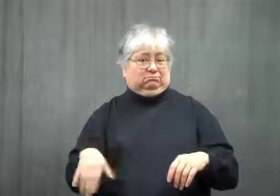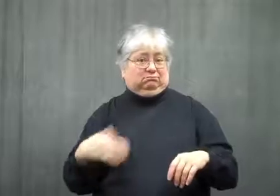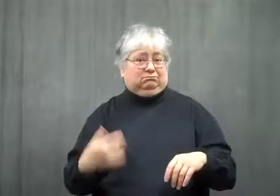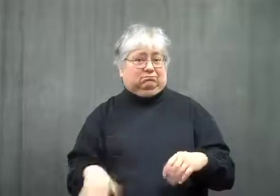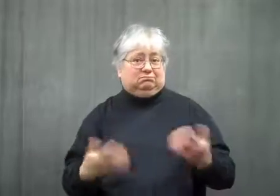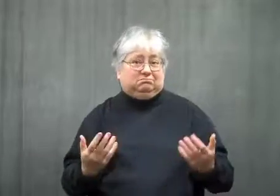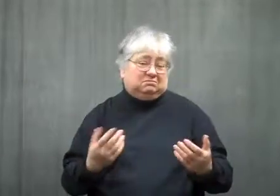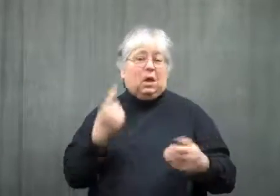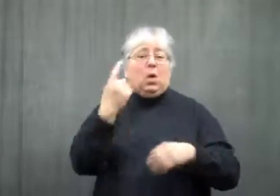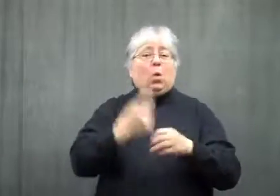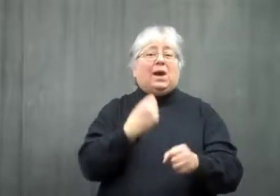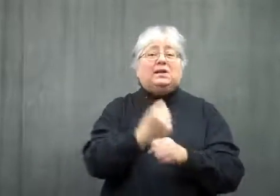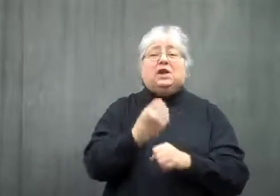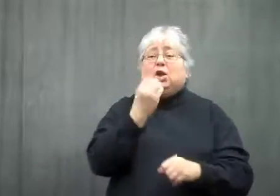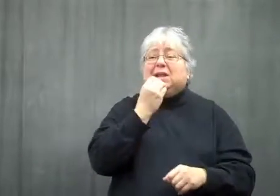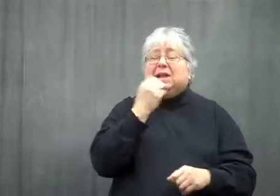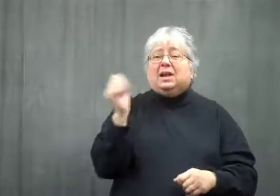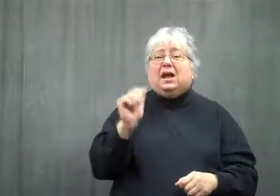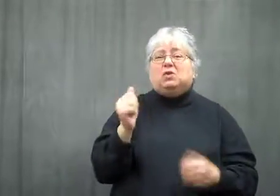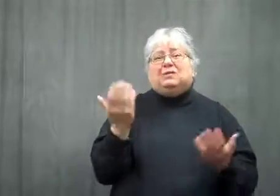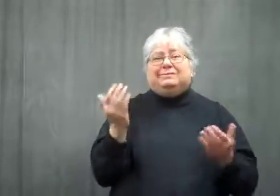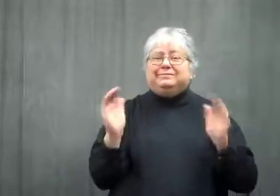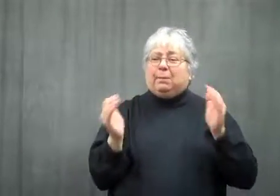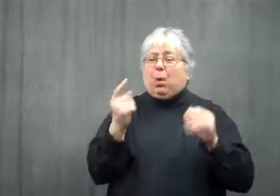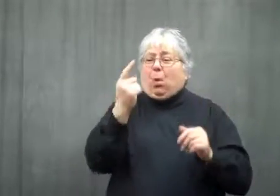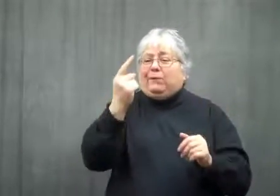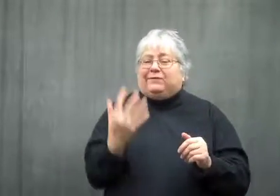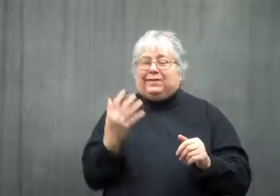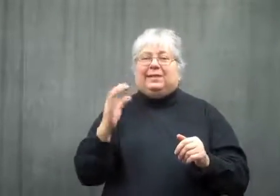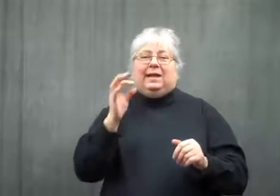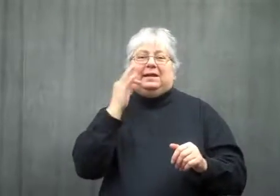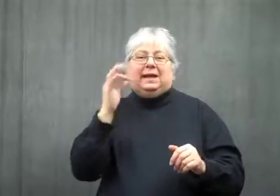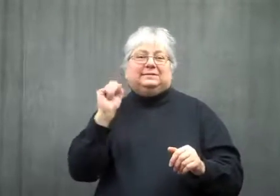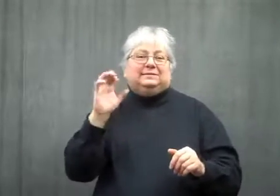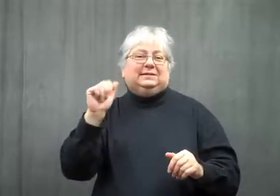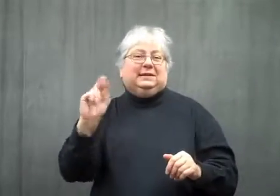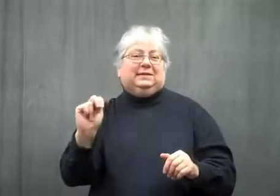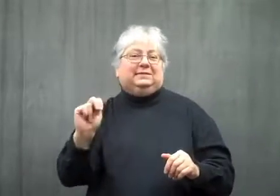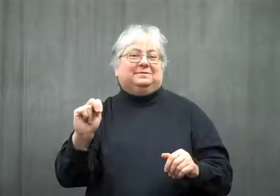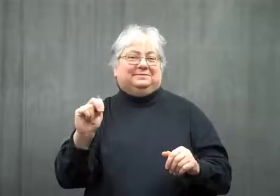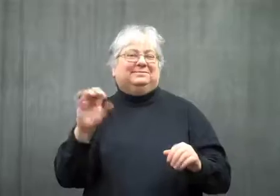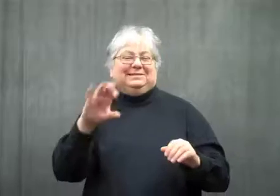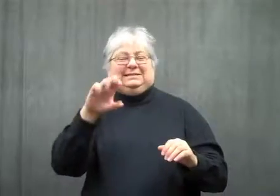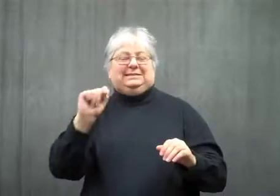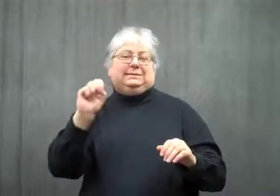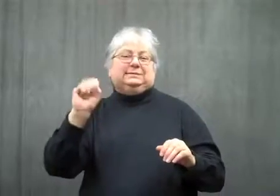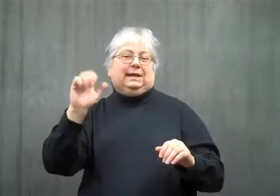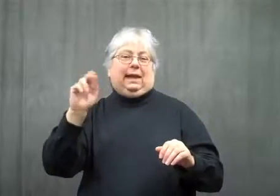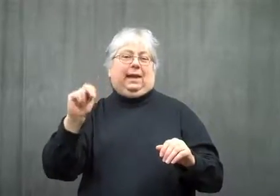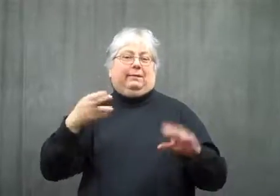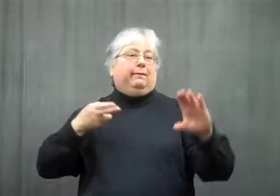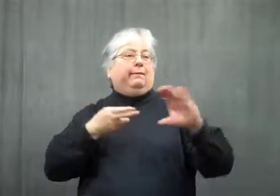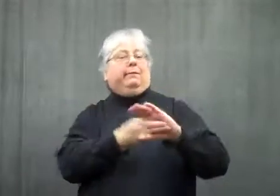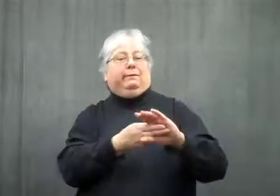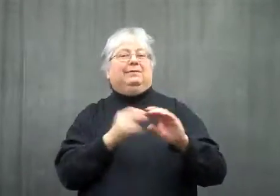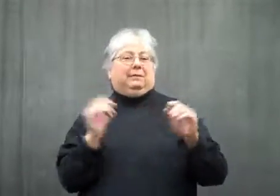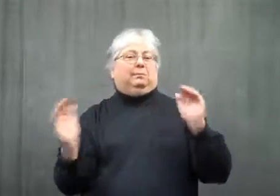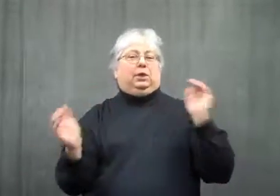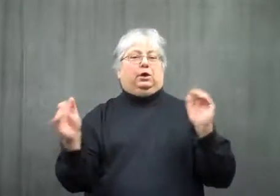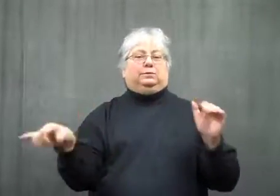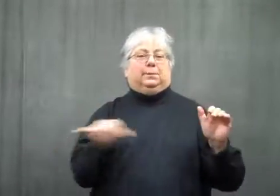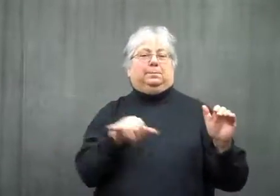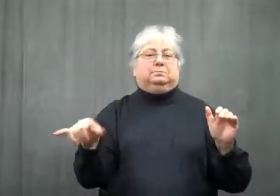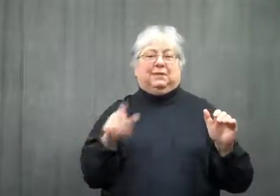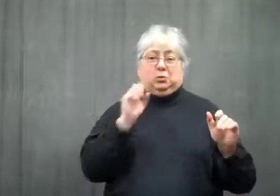A year of eating something else would be the same as 1/5 of a ct scan.